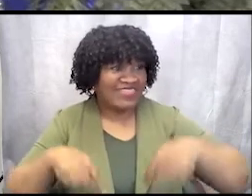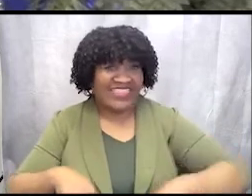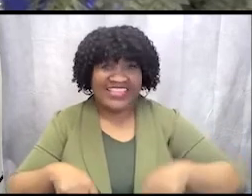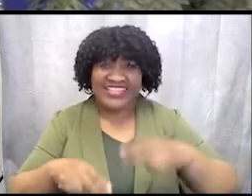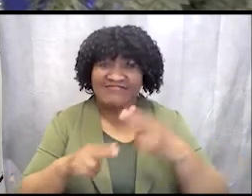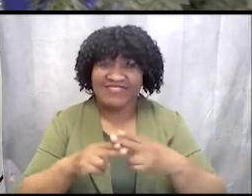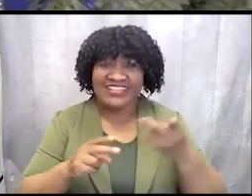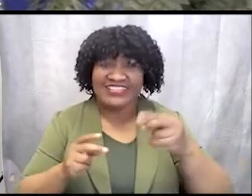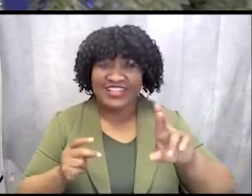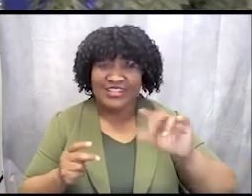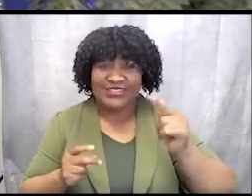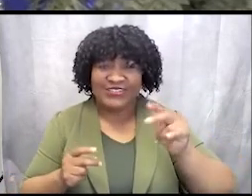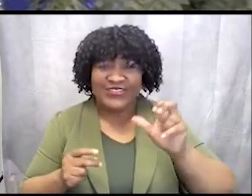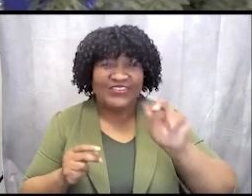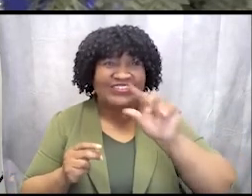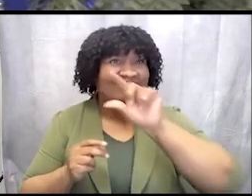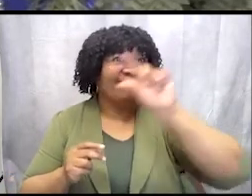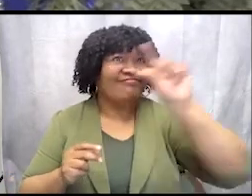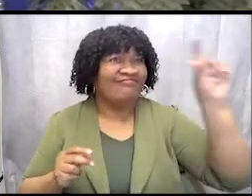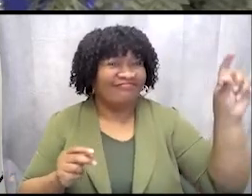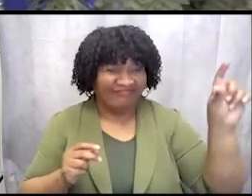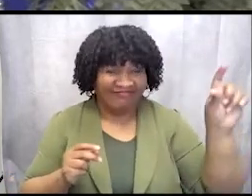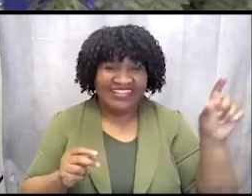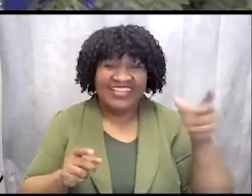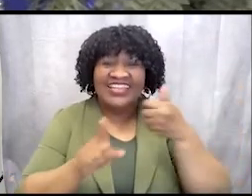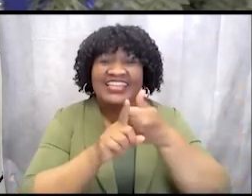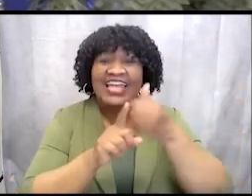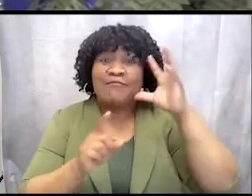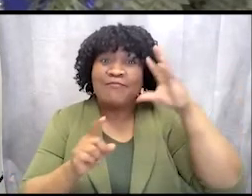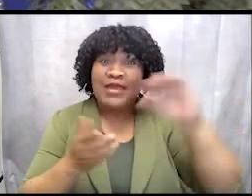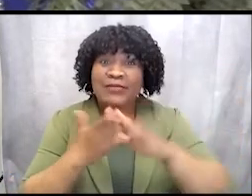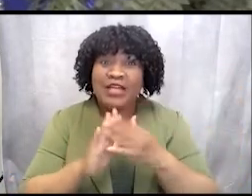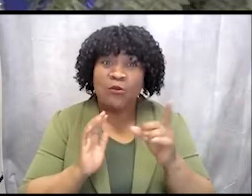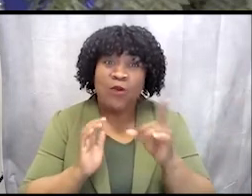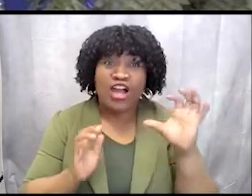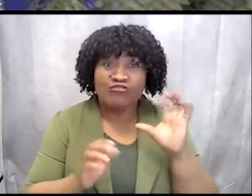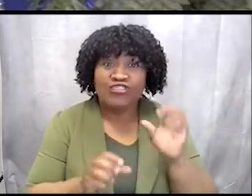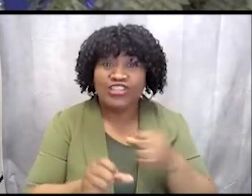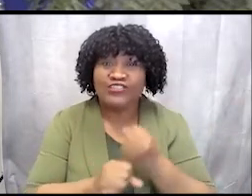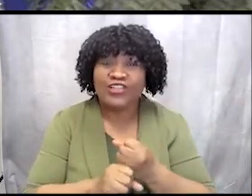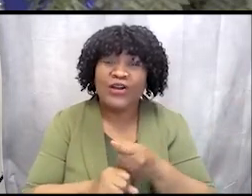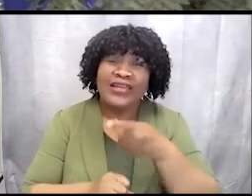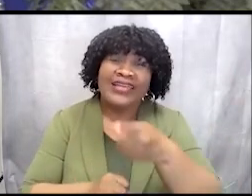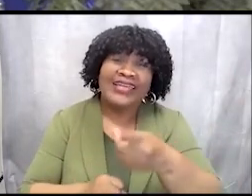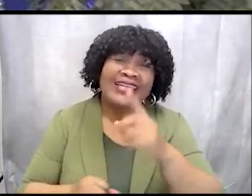after Dr. Gordon. Dr. Gordon will turn 100 years old and he's been a hero to so many.